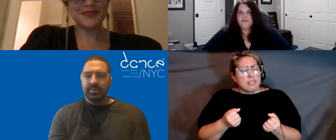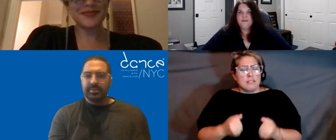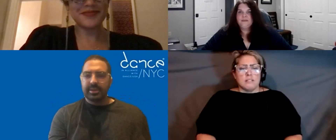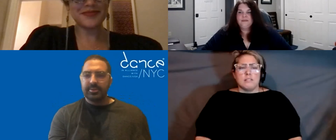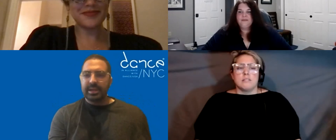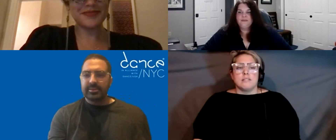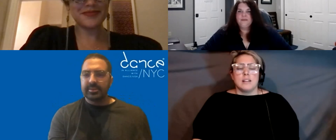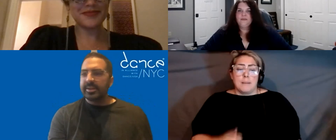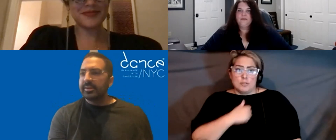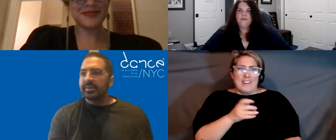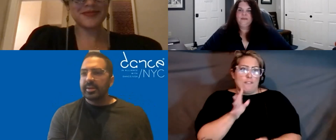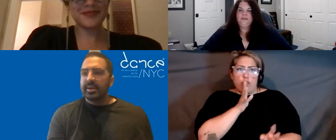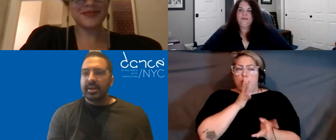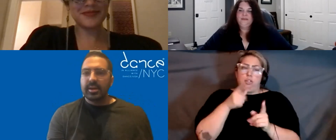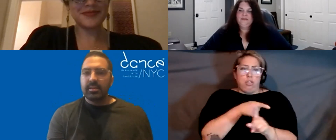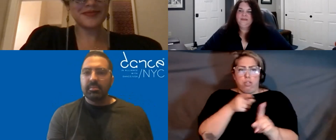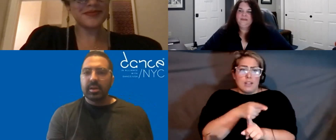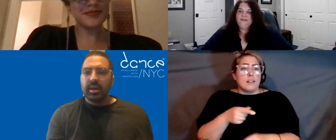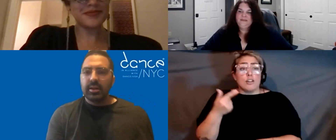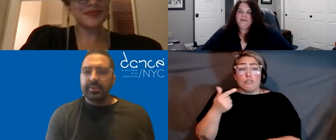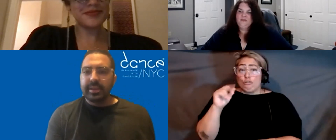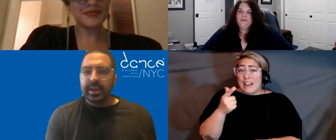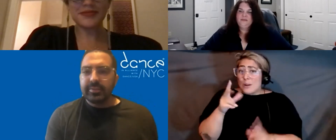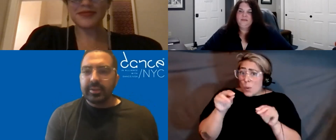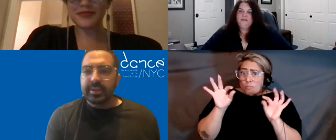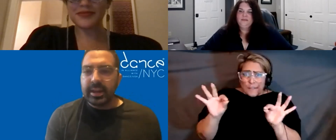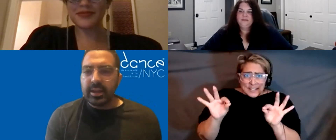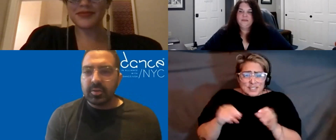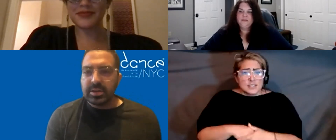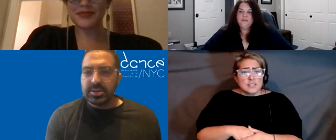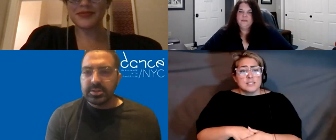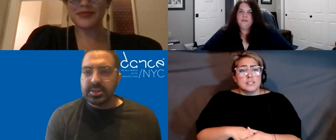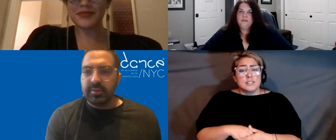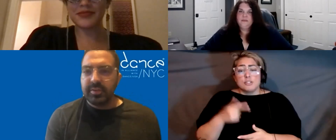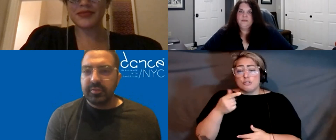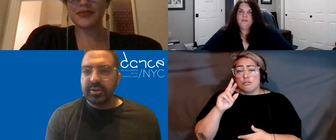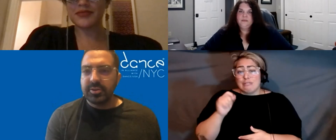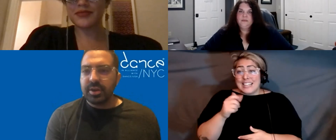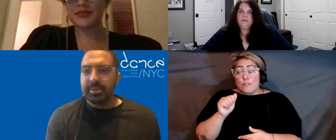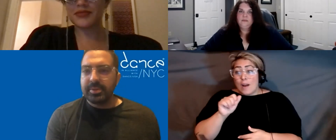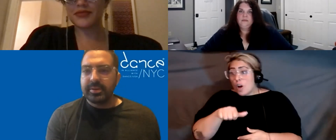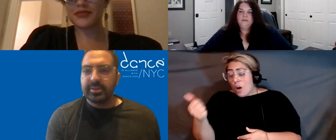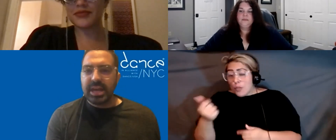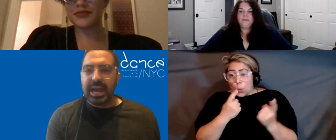I will just say if there are any other questions feel free to drop them into the chat. There is one more